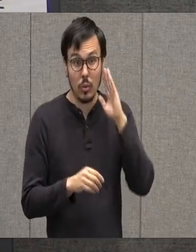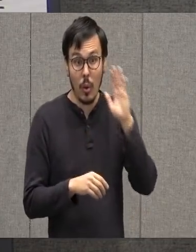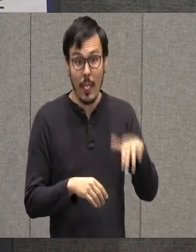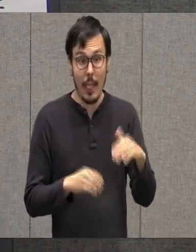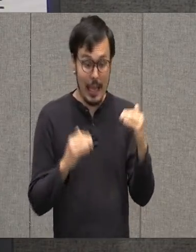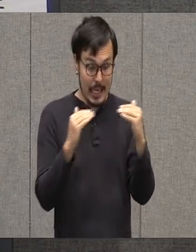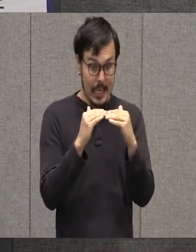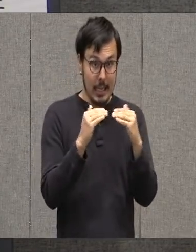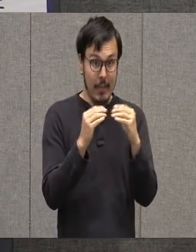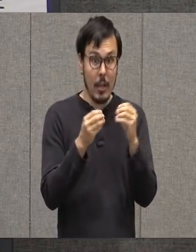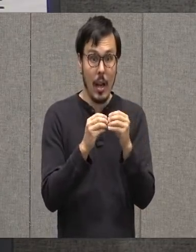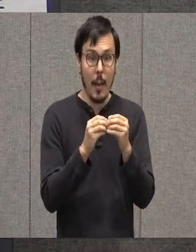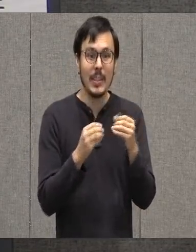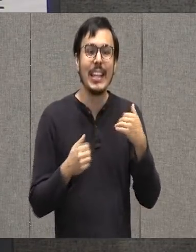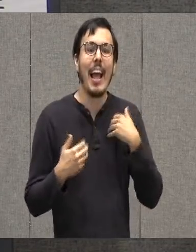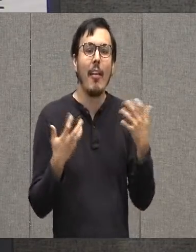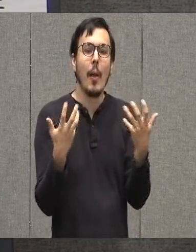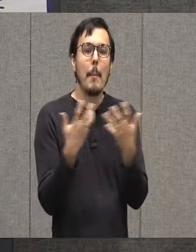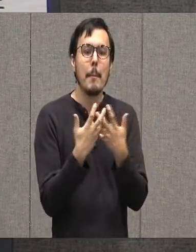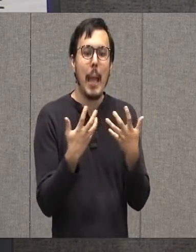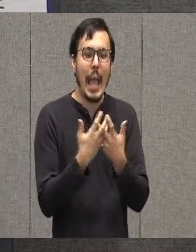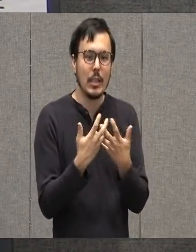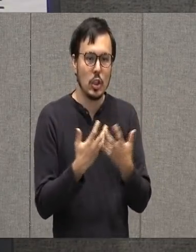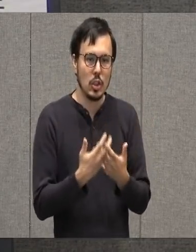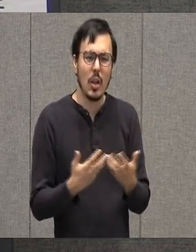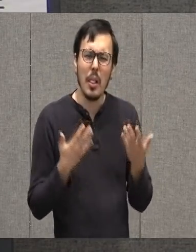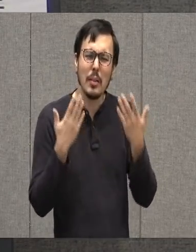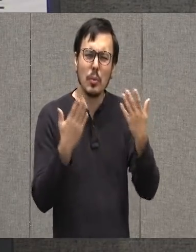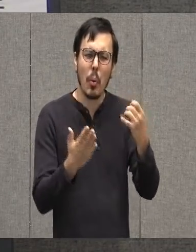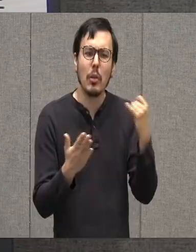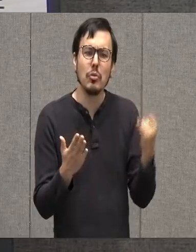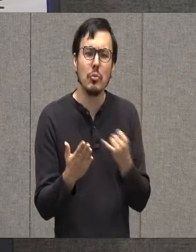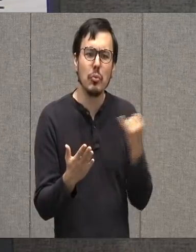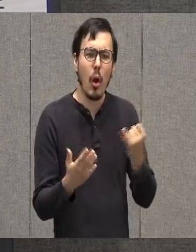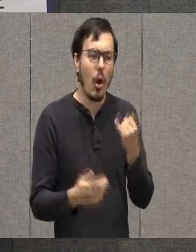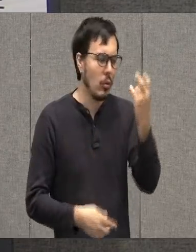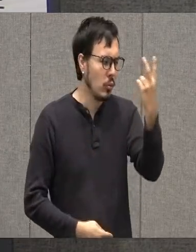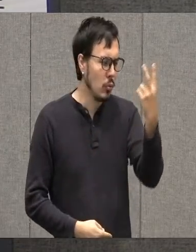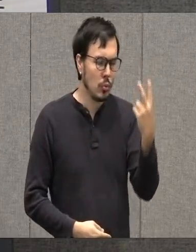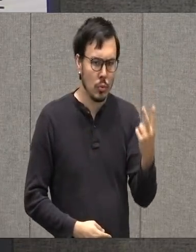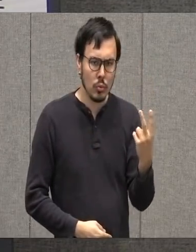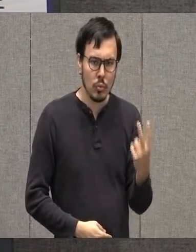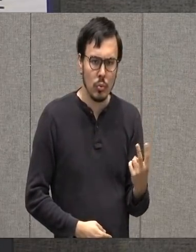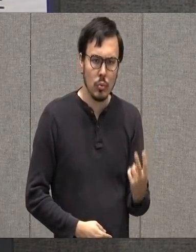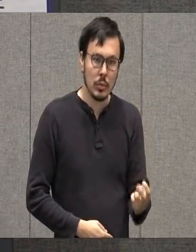So let's draw them in twos and see if 15 is an odd or an even number.